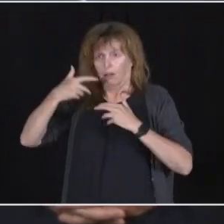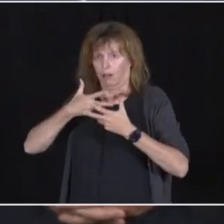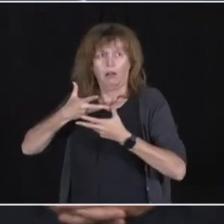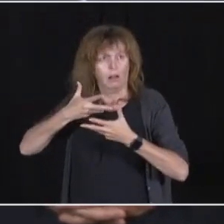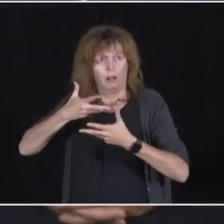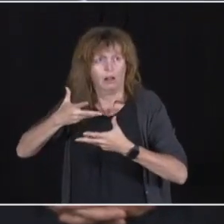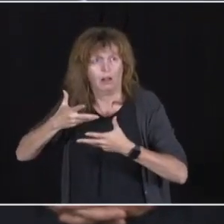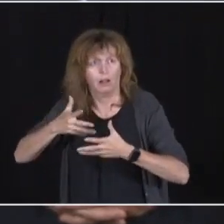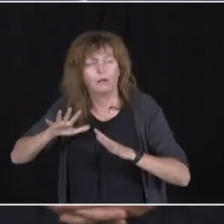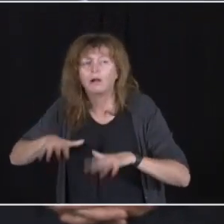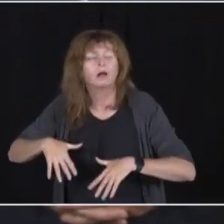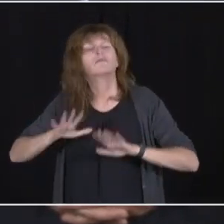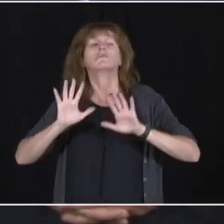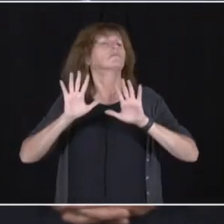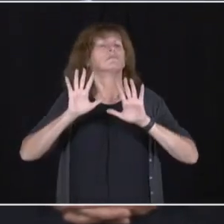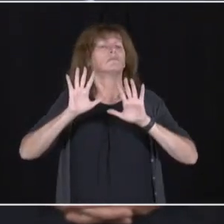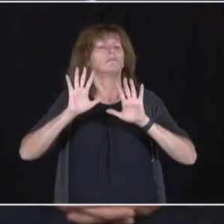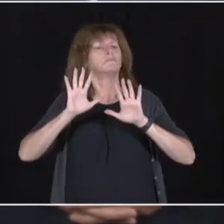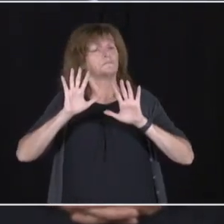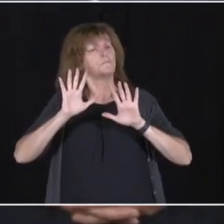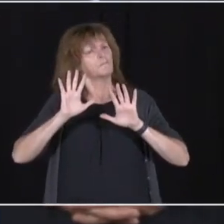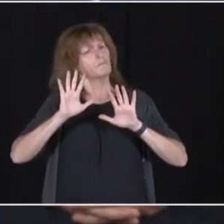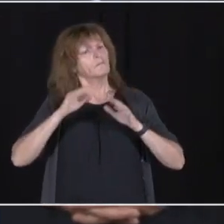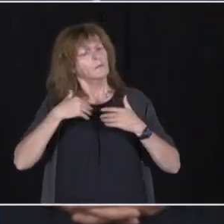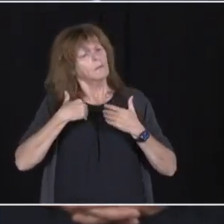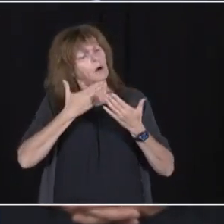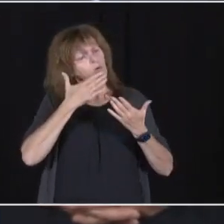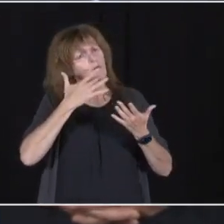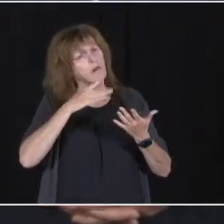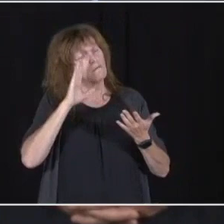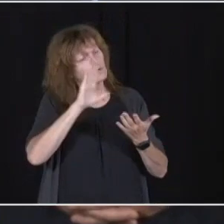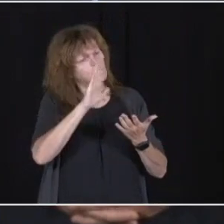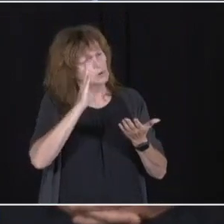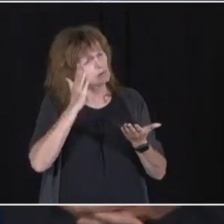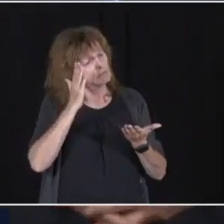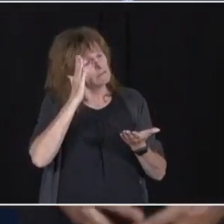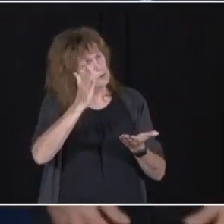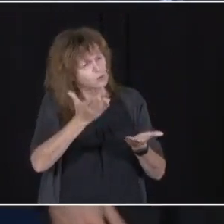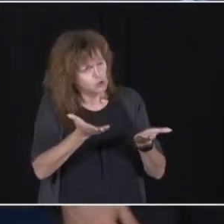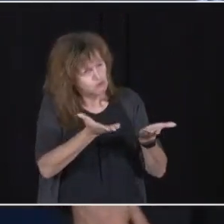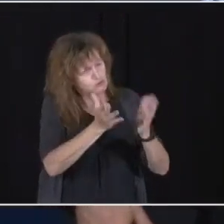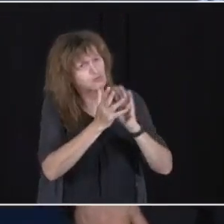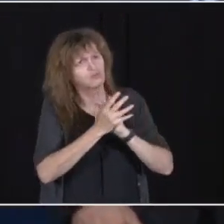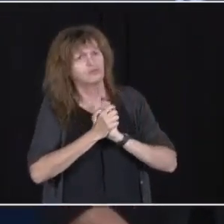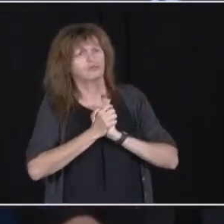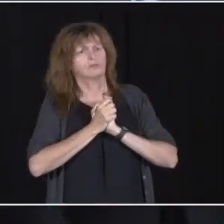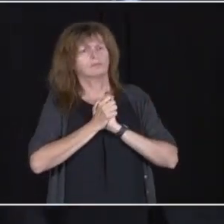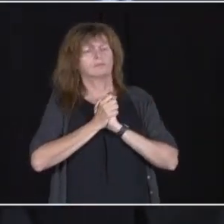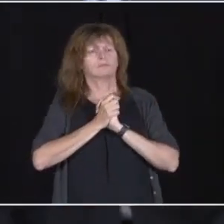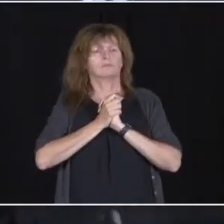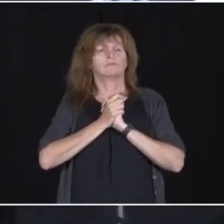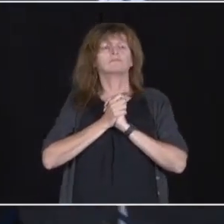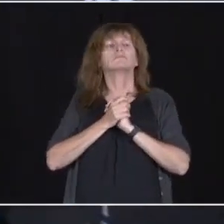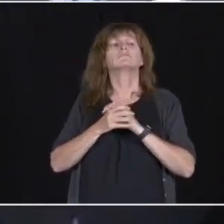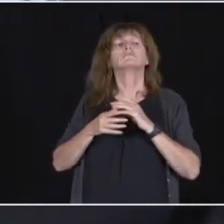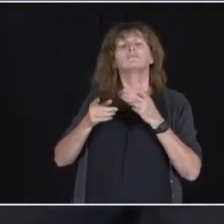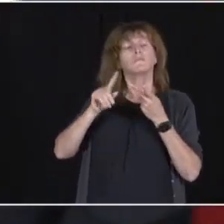and wait for three weeks to make a decision. It just moves to quick. But I wish her all of the best. I really do.